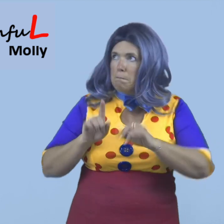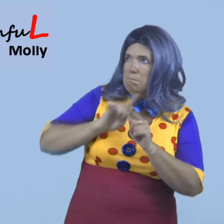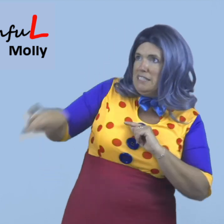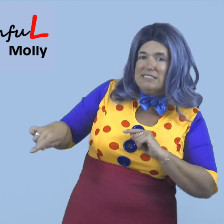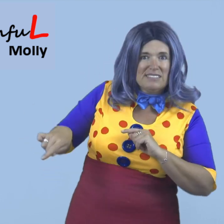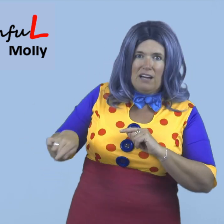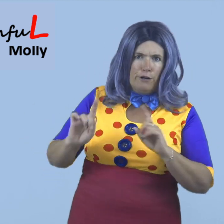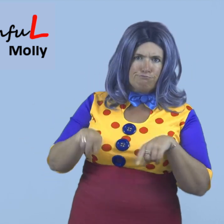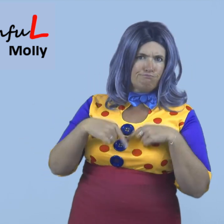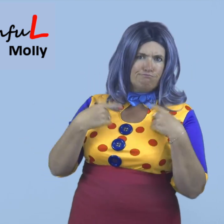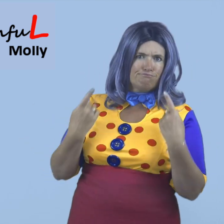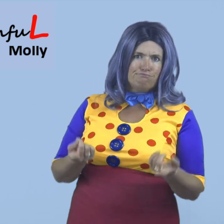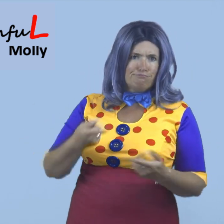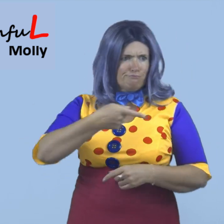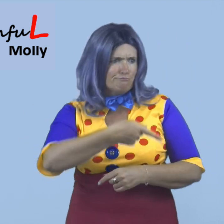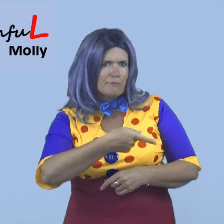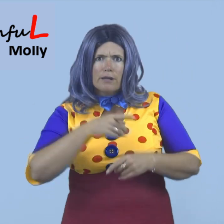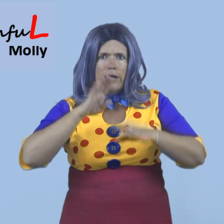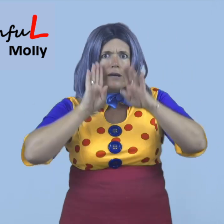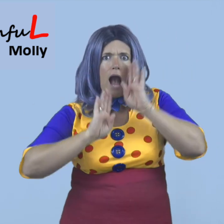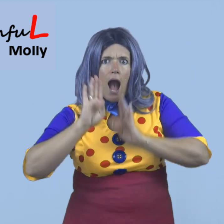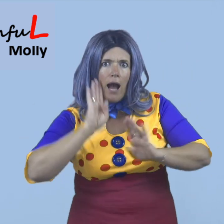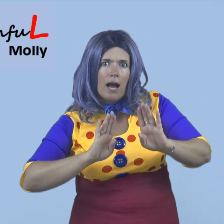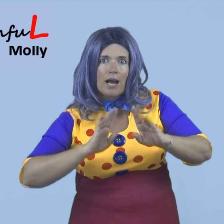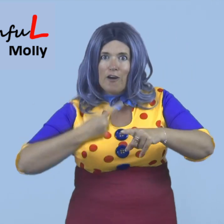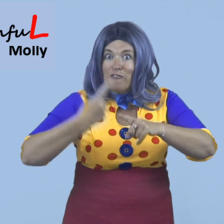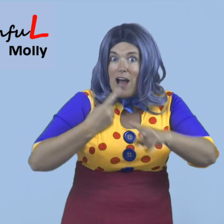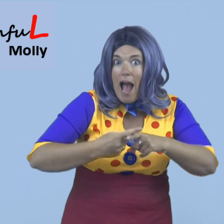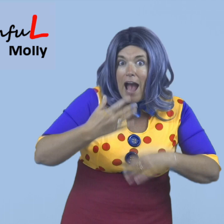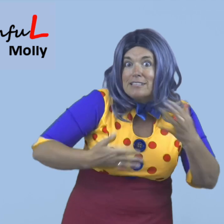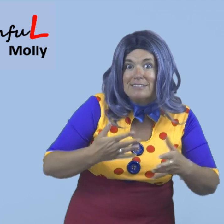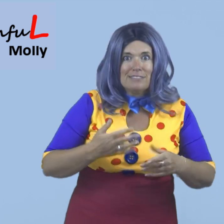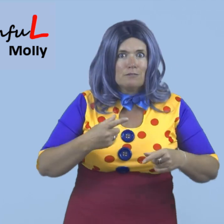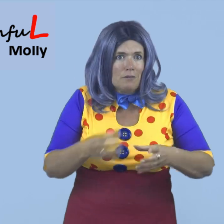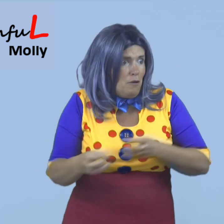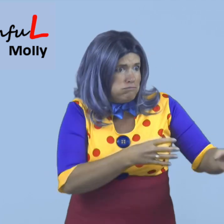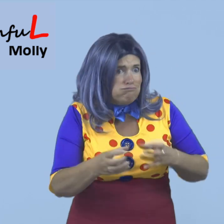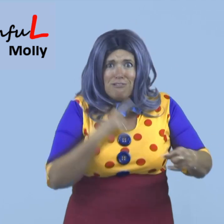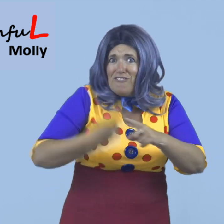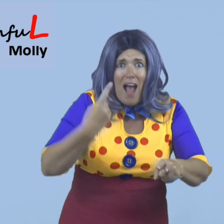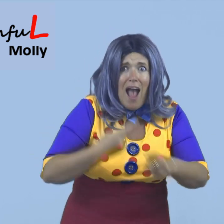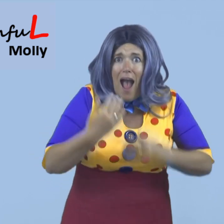Meg was young and fast, and she was delivering as quickly as she could,